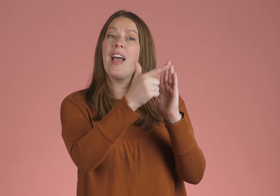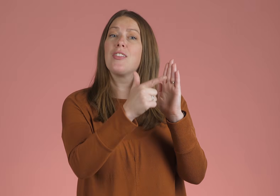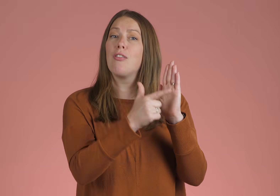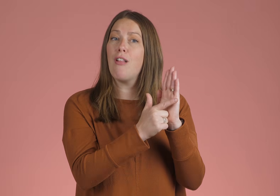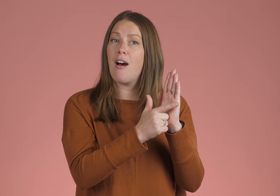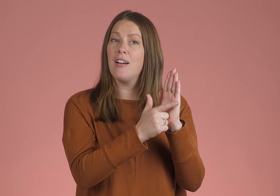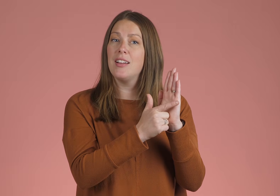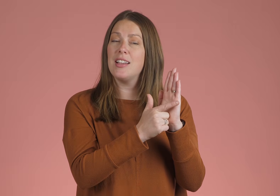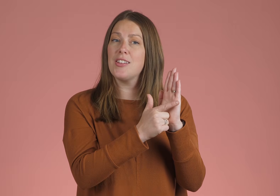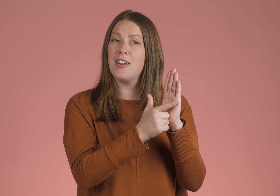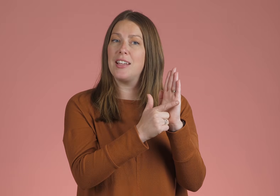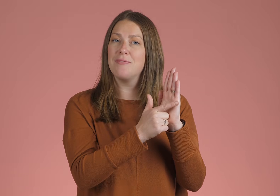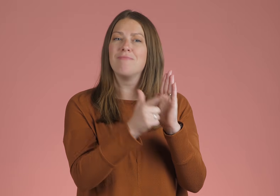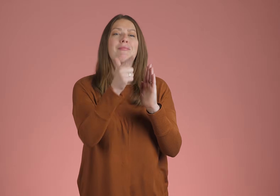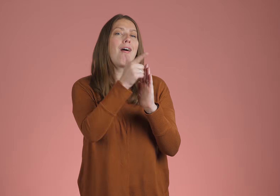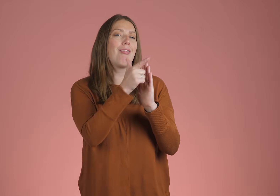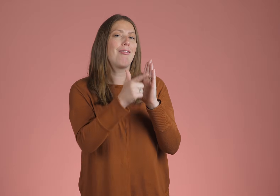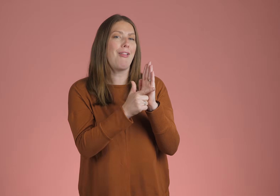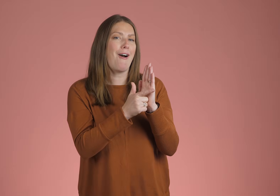and the law is on it. Law